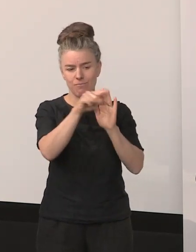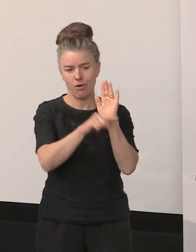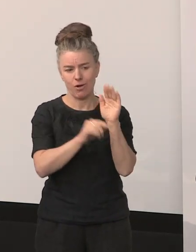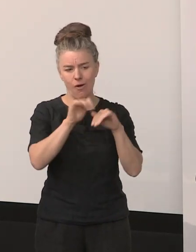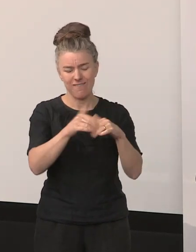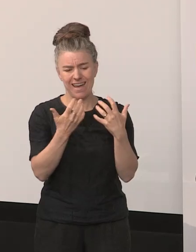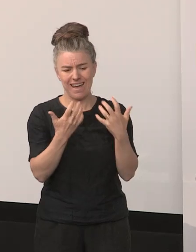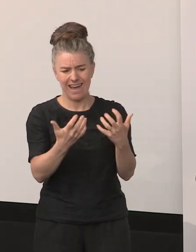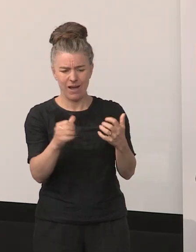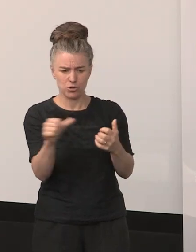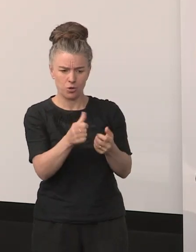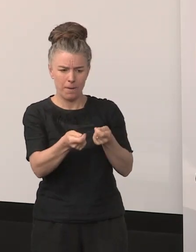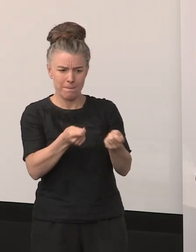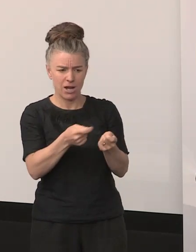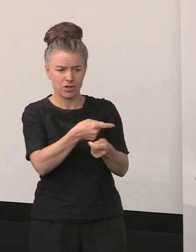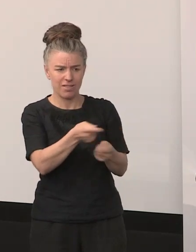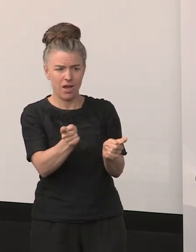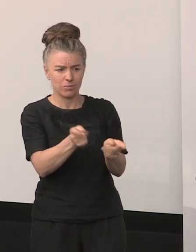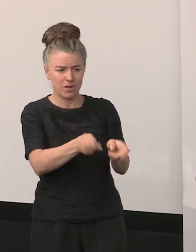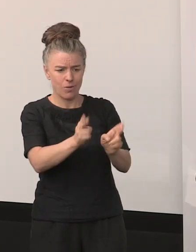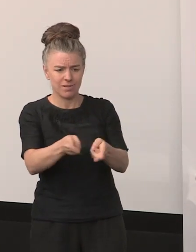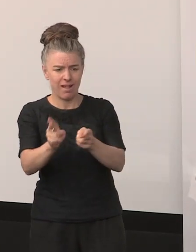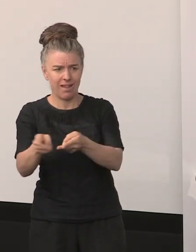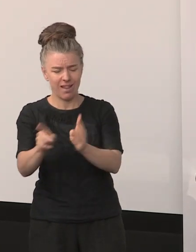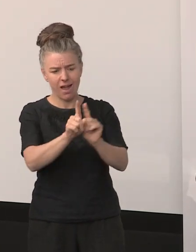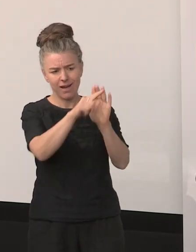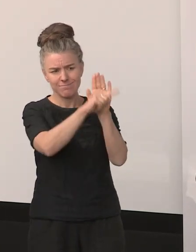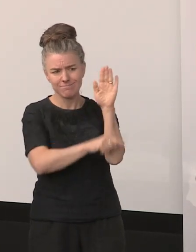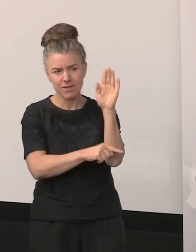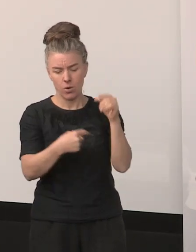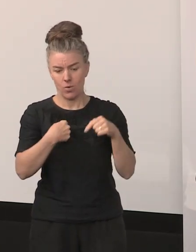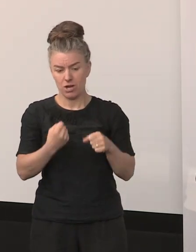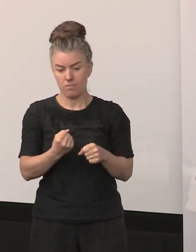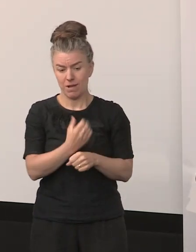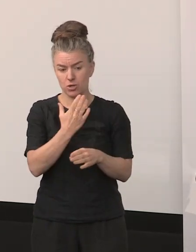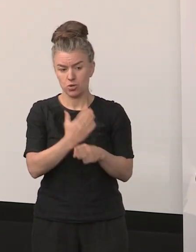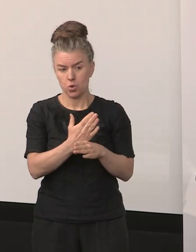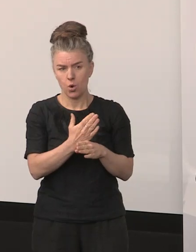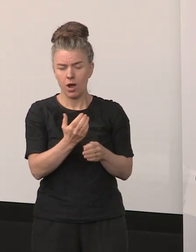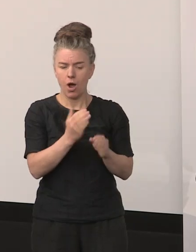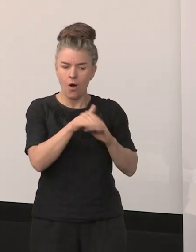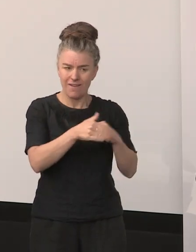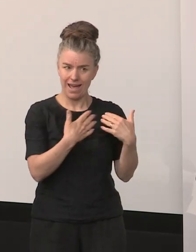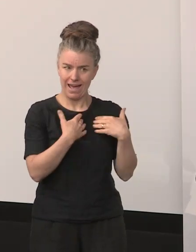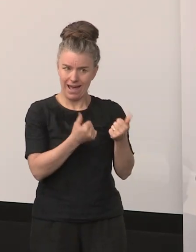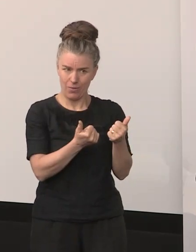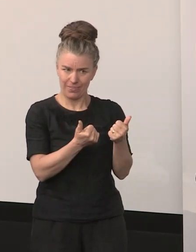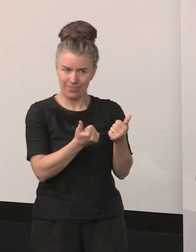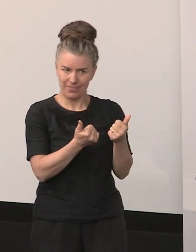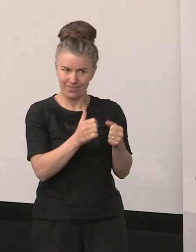provide the public health advice and the protocols about how the facilities should be